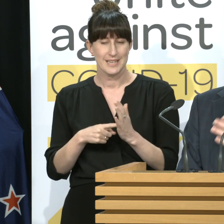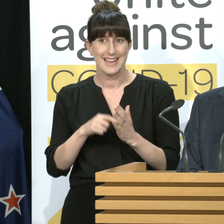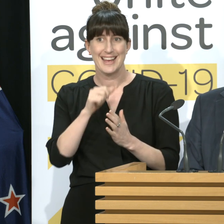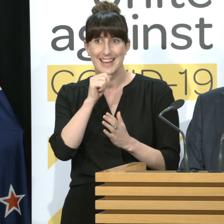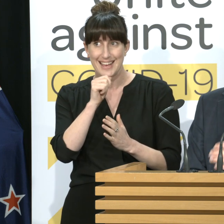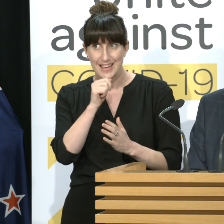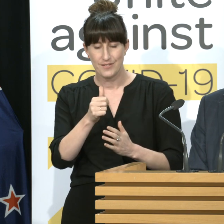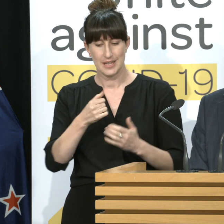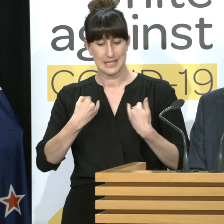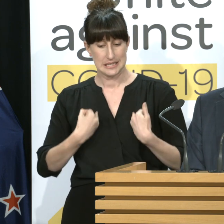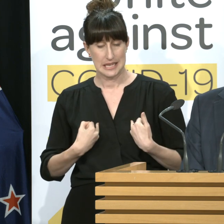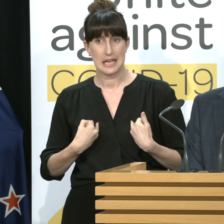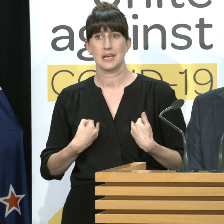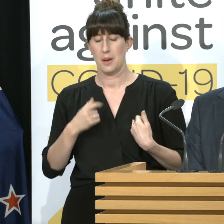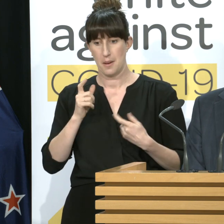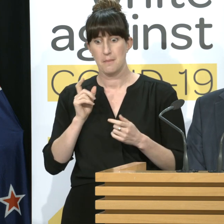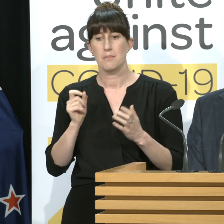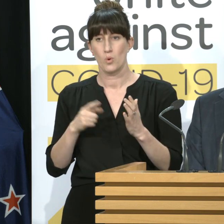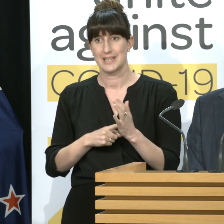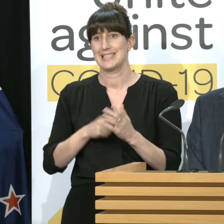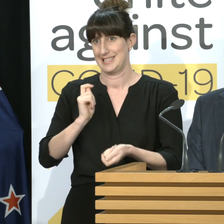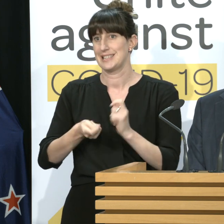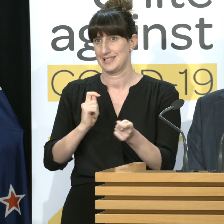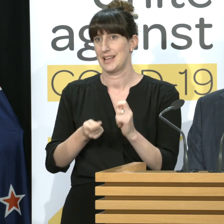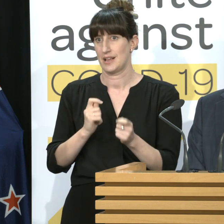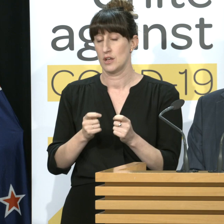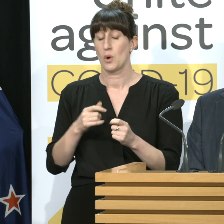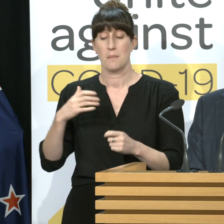And that's why it's very important that we maintain our testing volumes over summer.